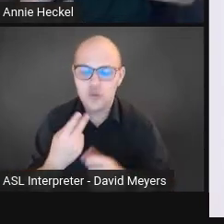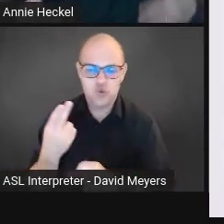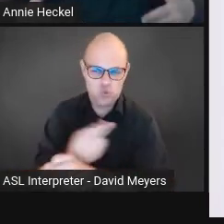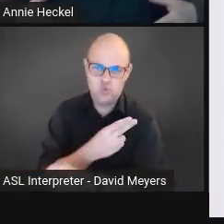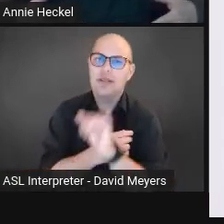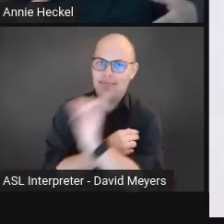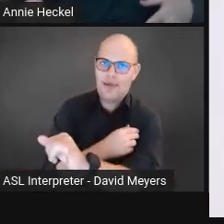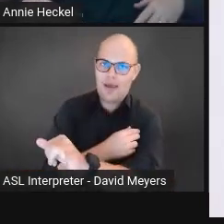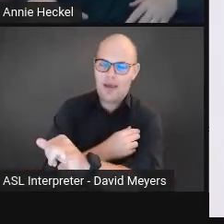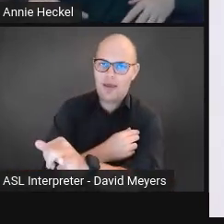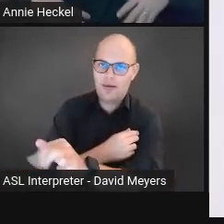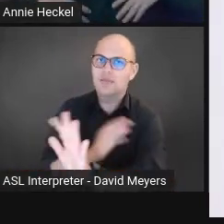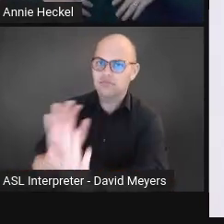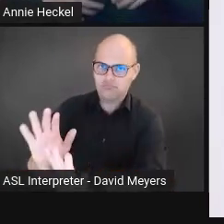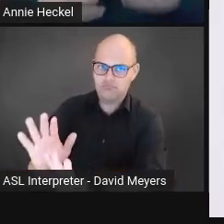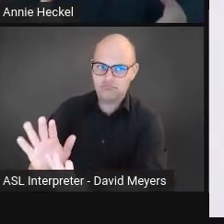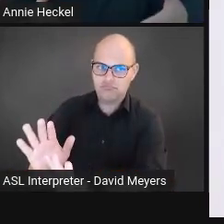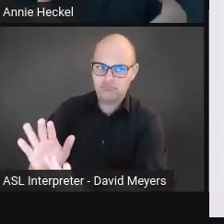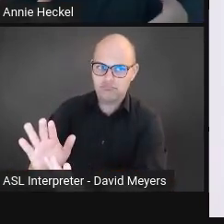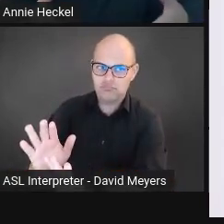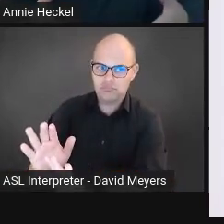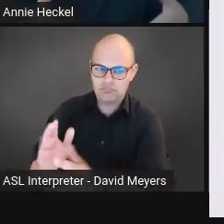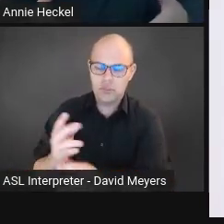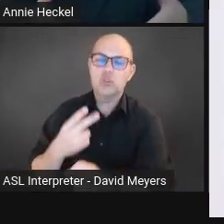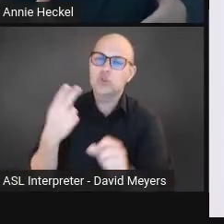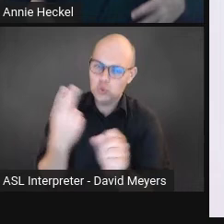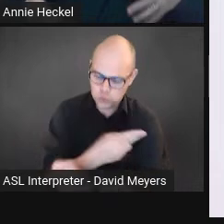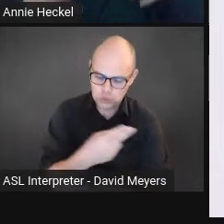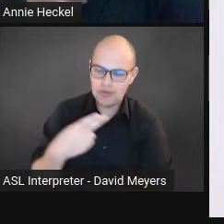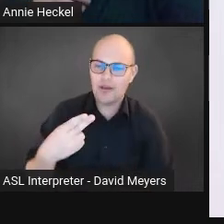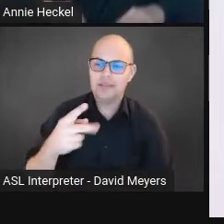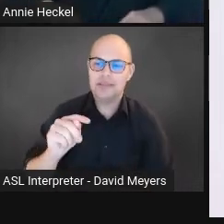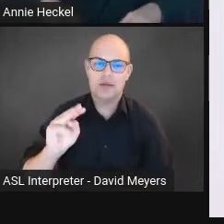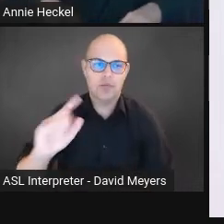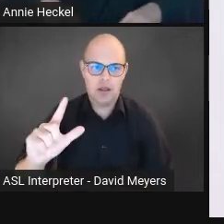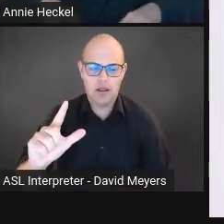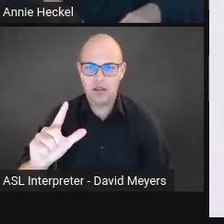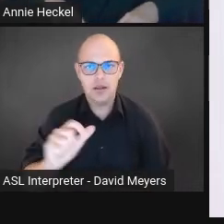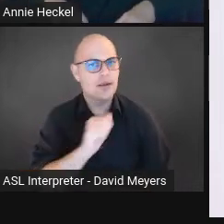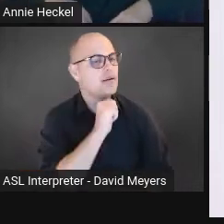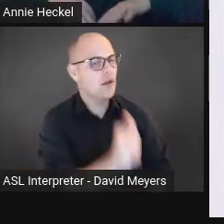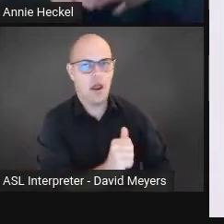to do with ARIA, always use the HTML, not the ARIA.